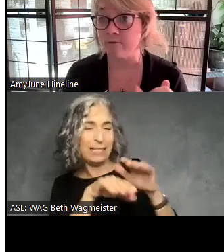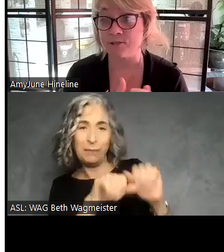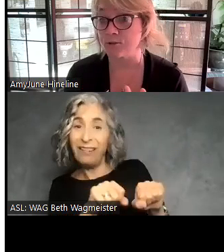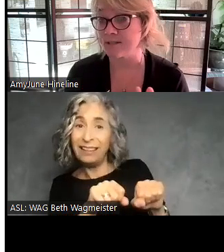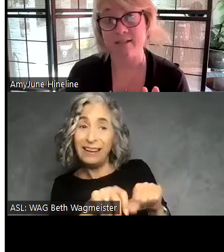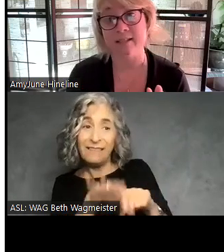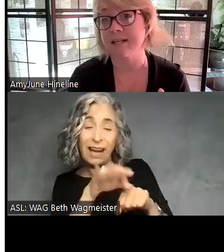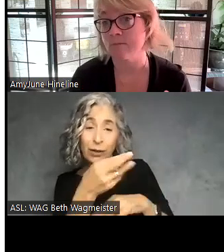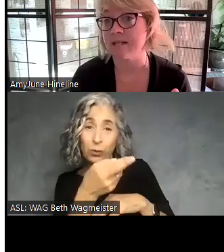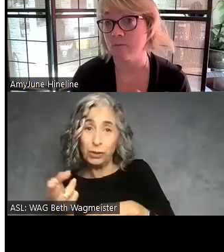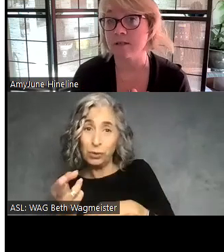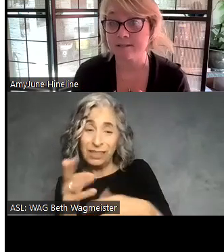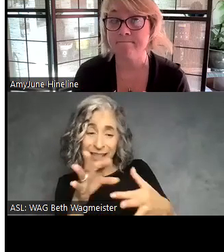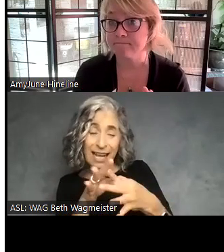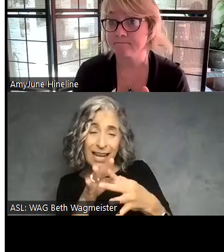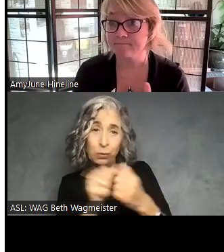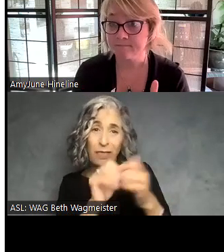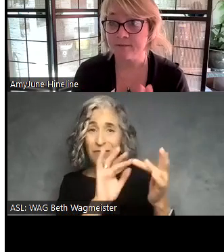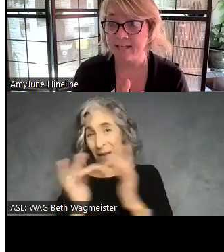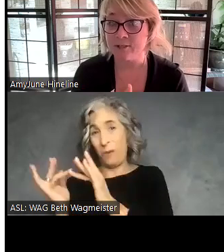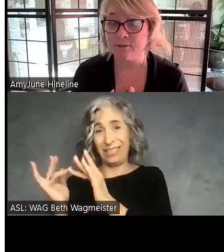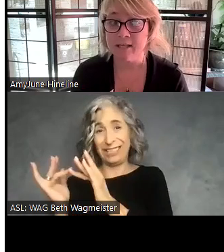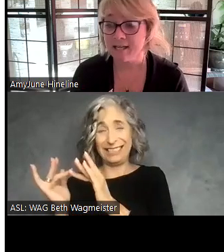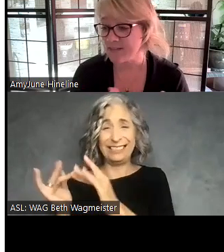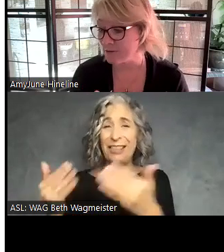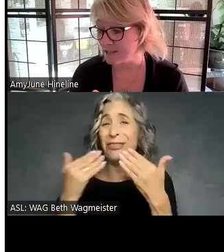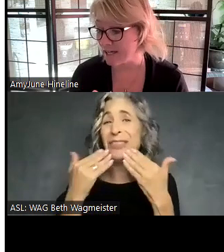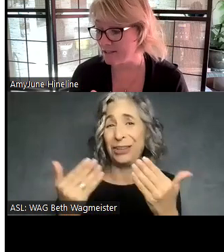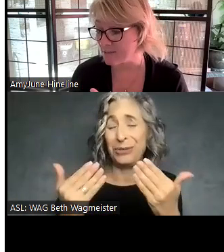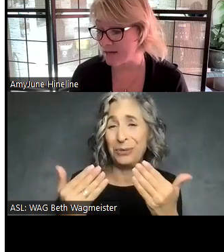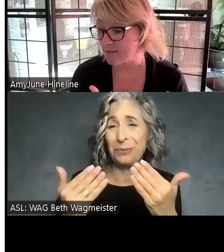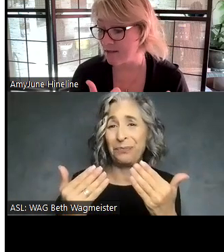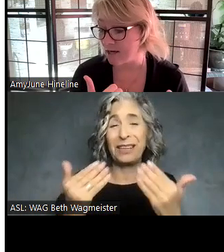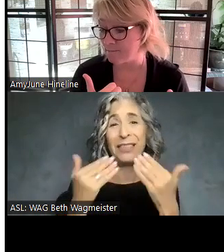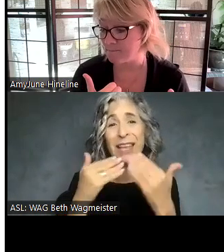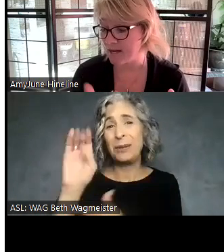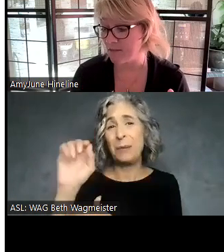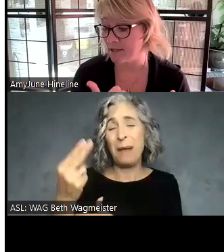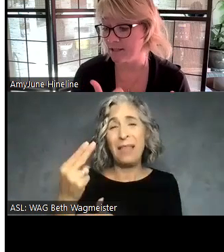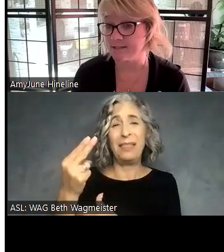the things I talked about. And again, on some of those slides, there are links available at the